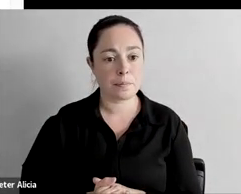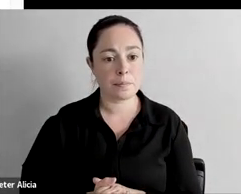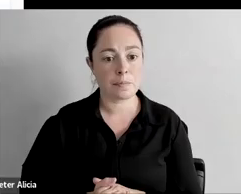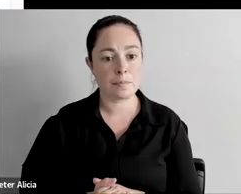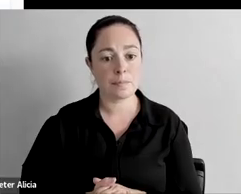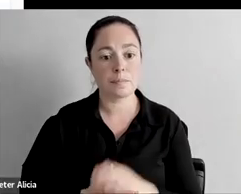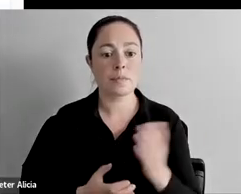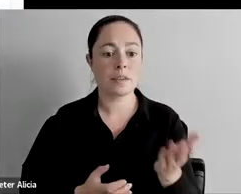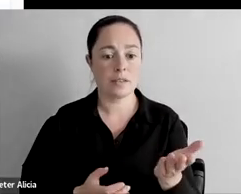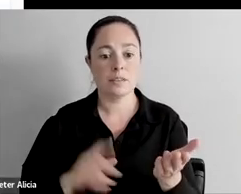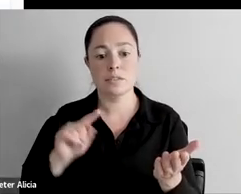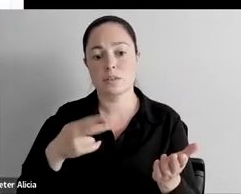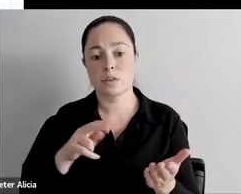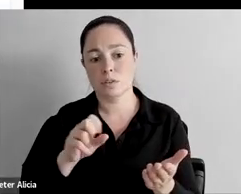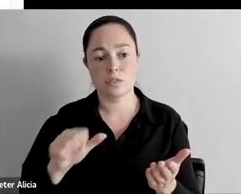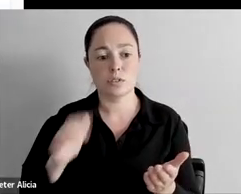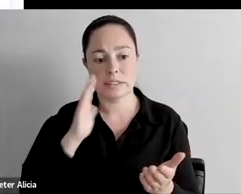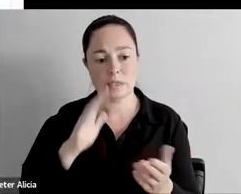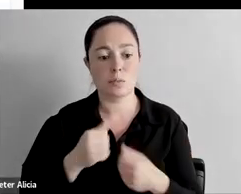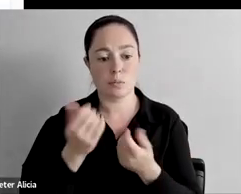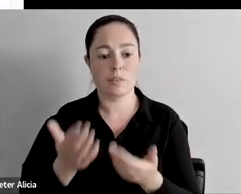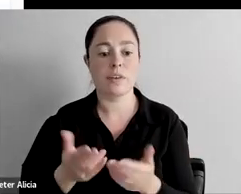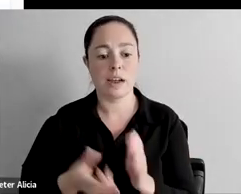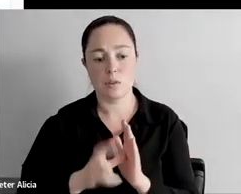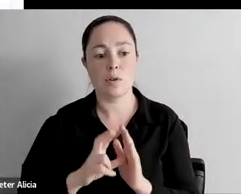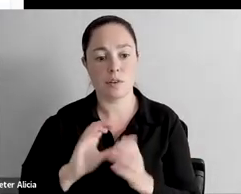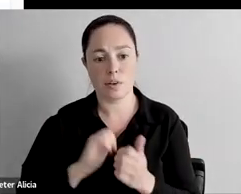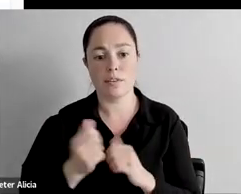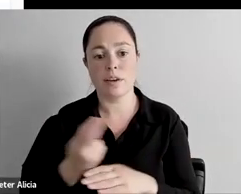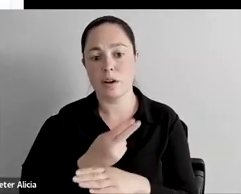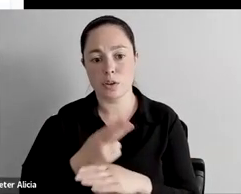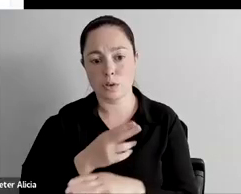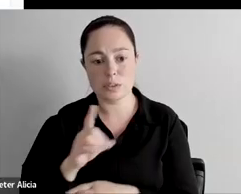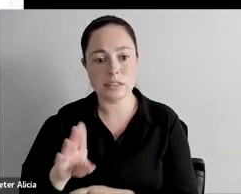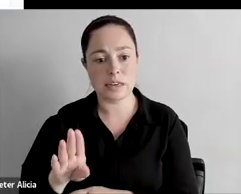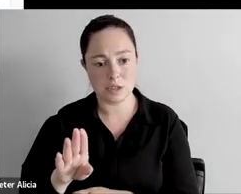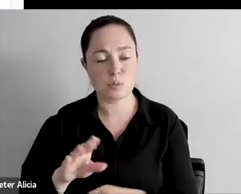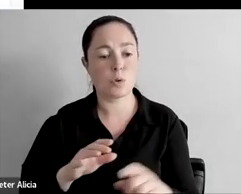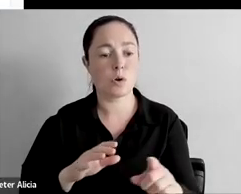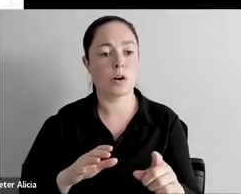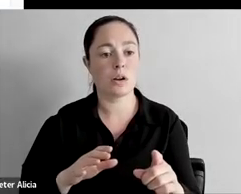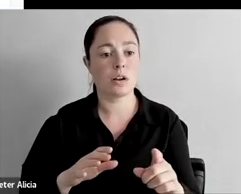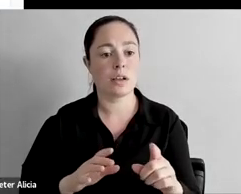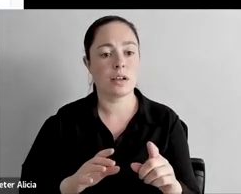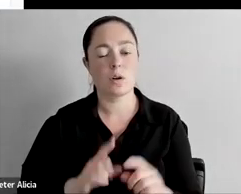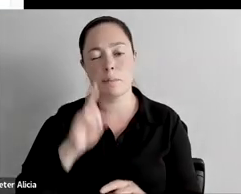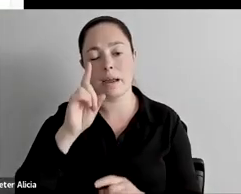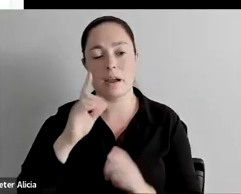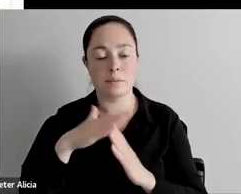provides an overview of how to use the dashboard. And at the top here is where you can navigate between